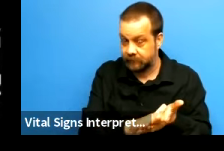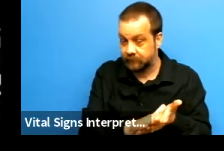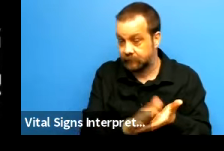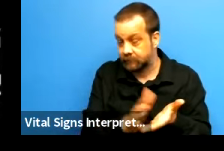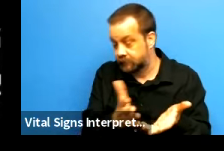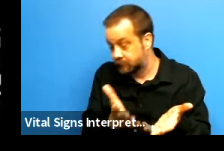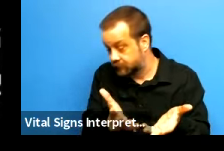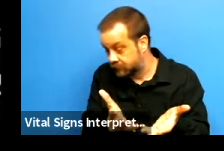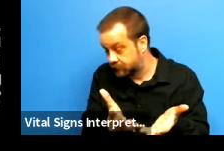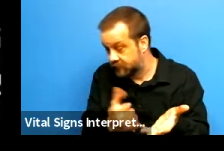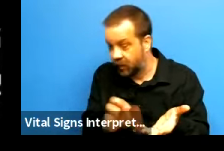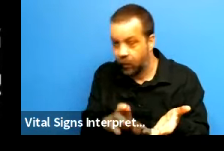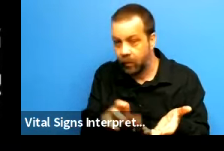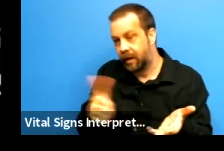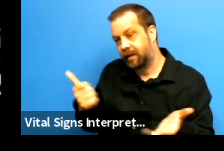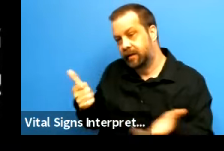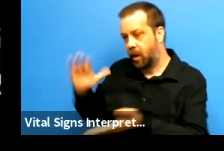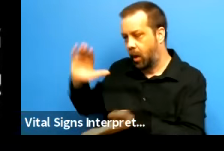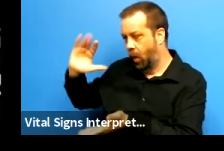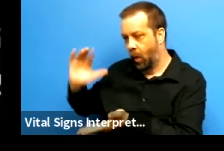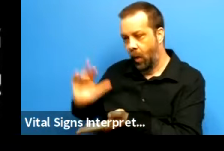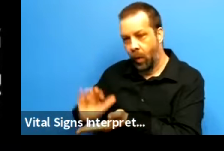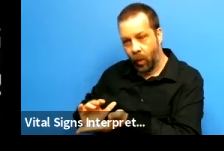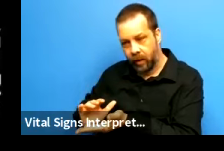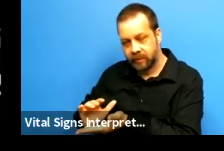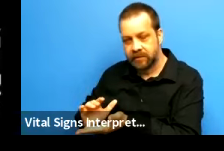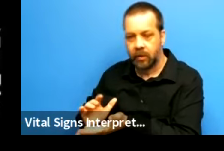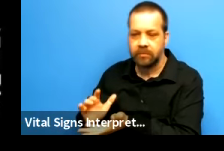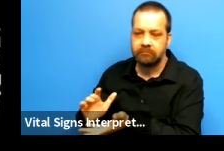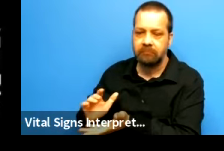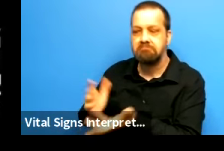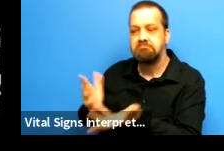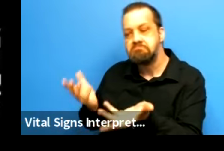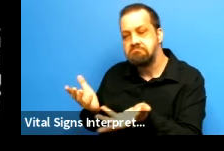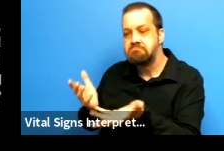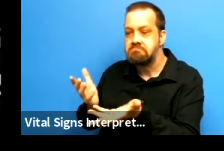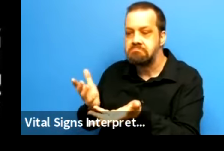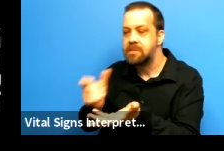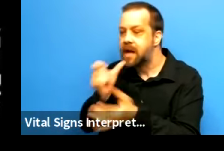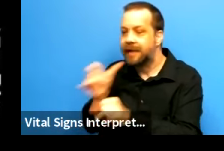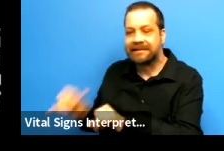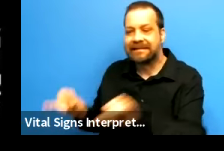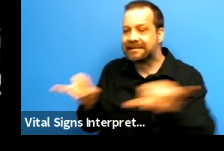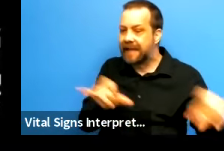Whereas in other places it may be lower and there may not be the same need